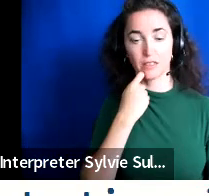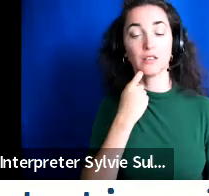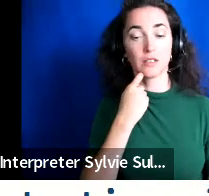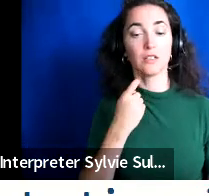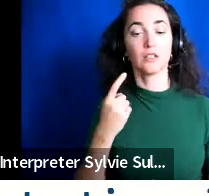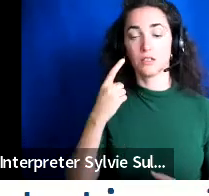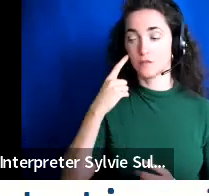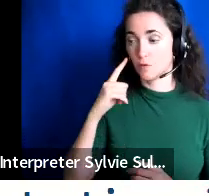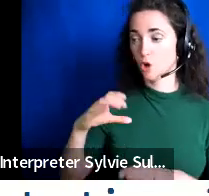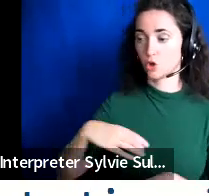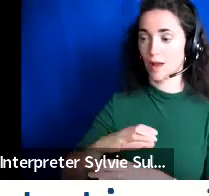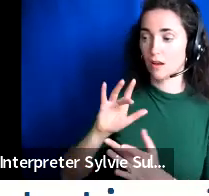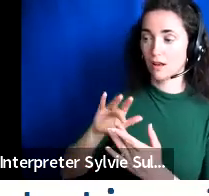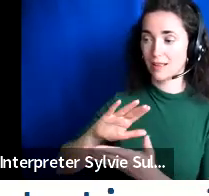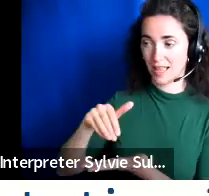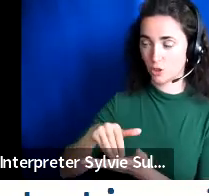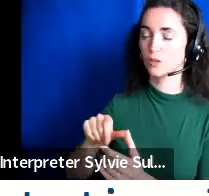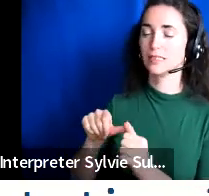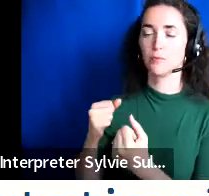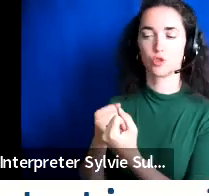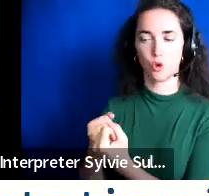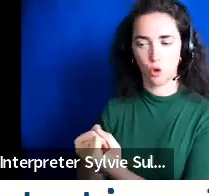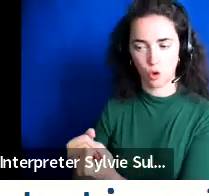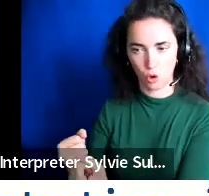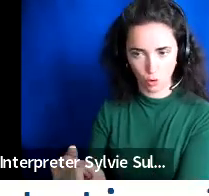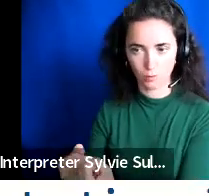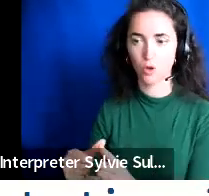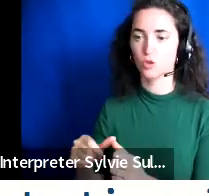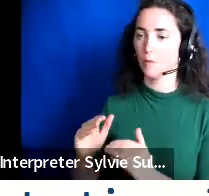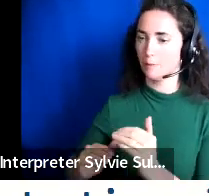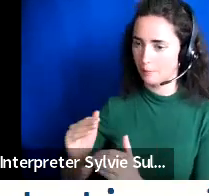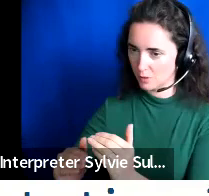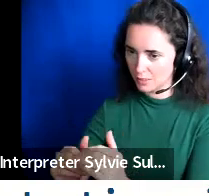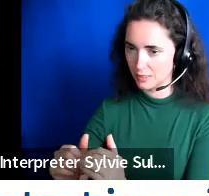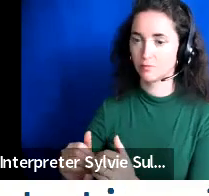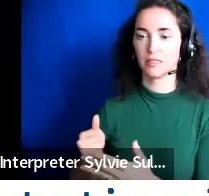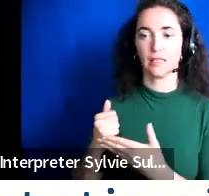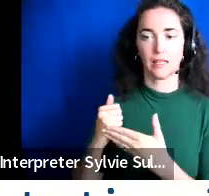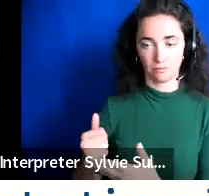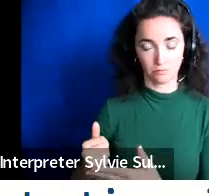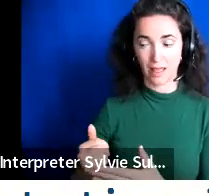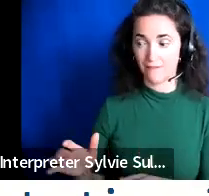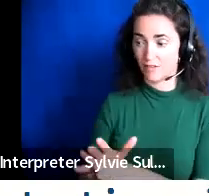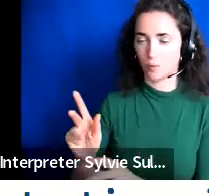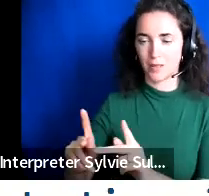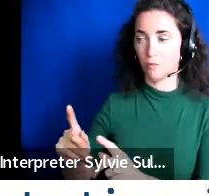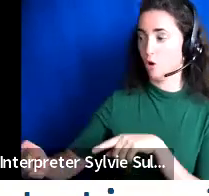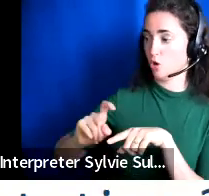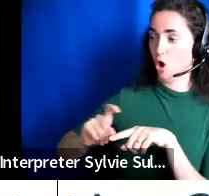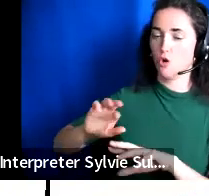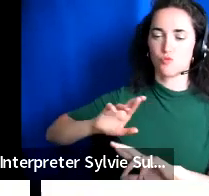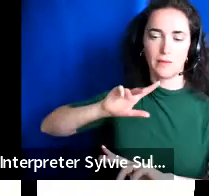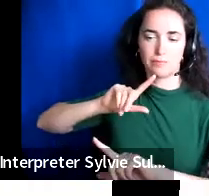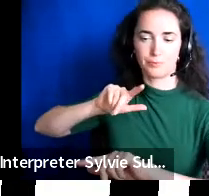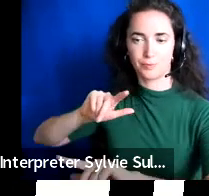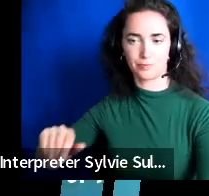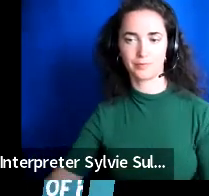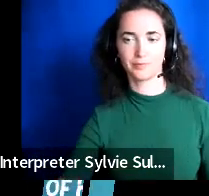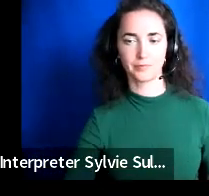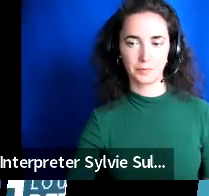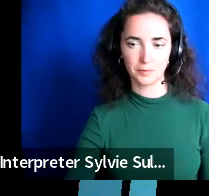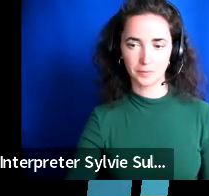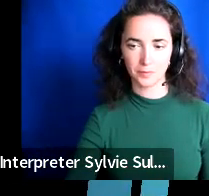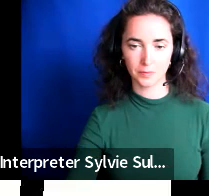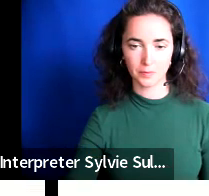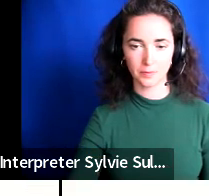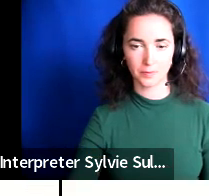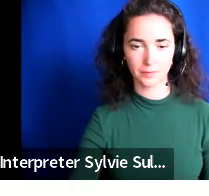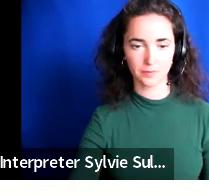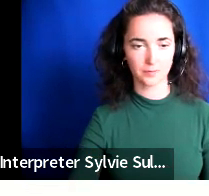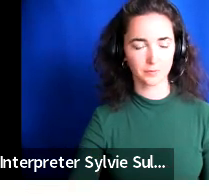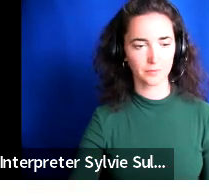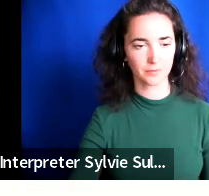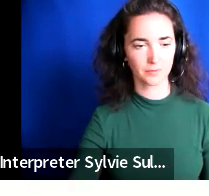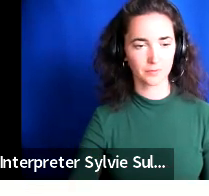Contact centers to continue to build their infrastructure and capacity to respond to 9, 8, 8 calls